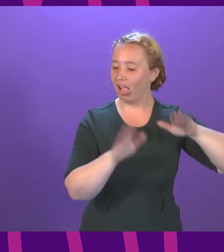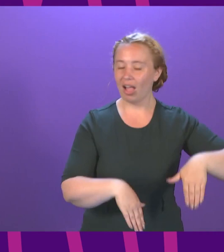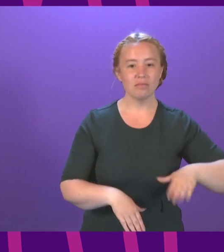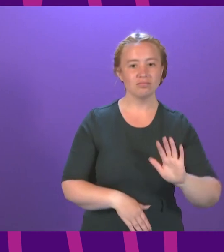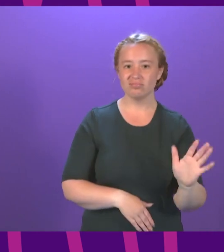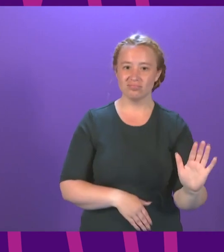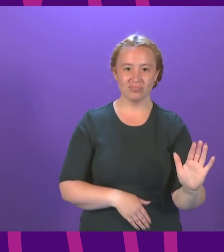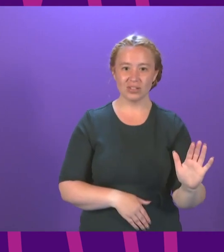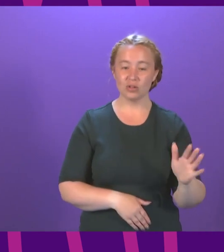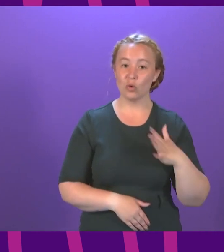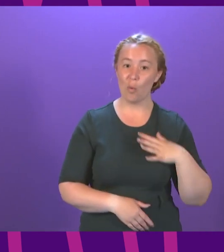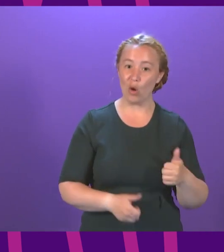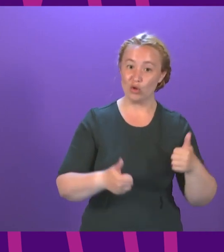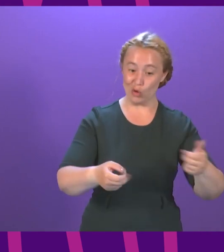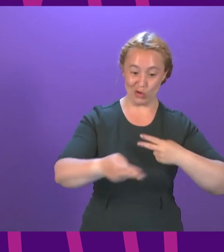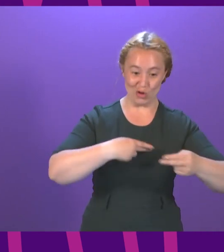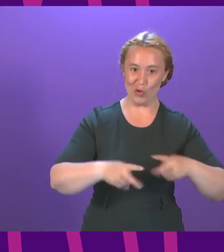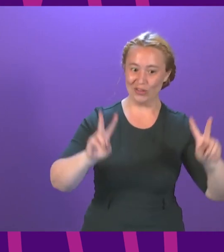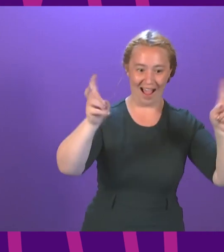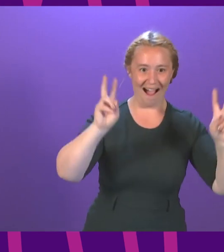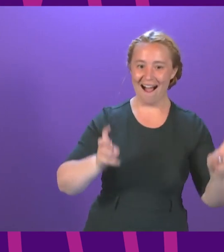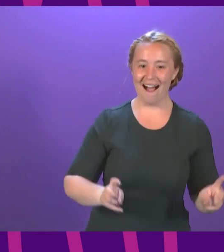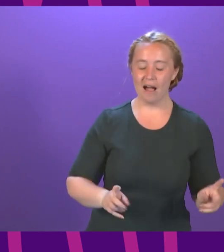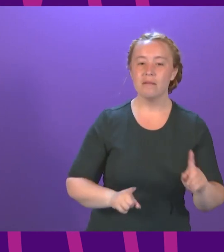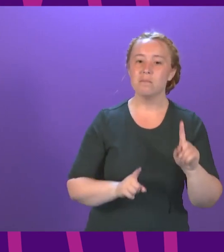although I am not sure that it would be wise of me to do that for a range of other reasons.